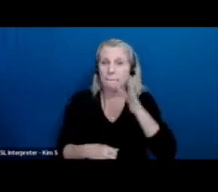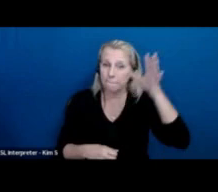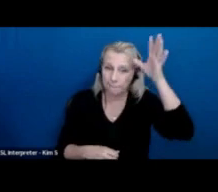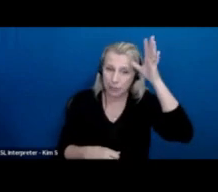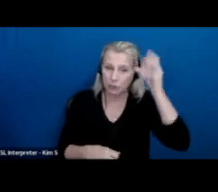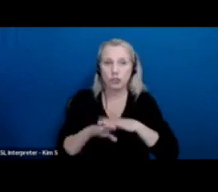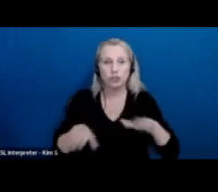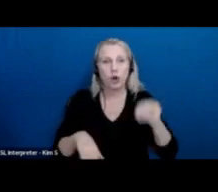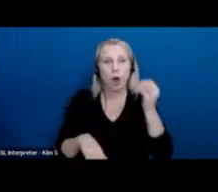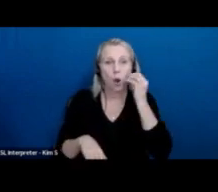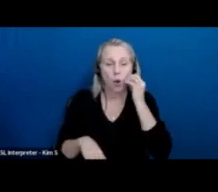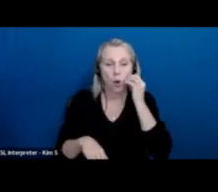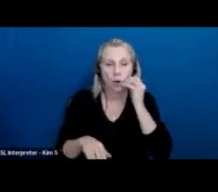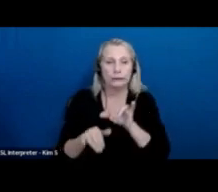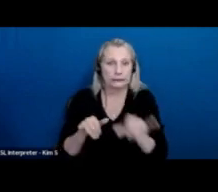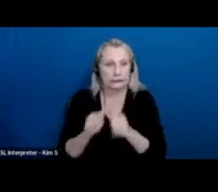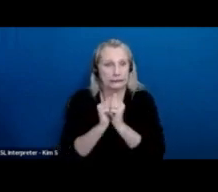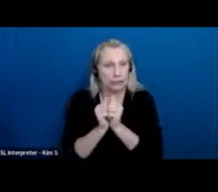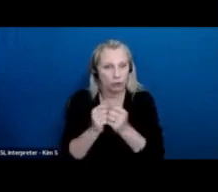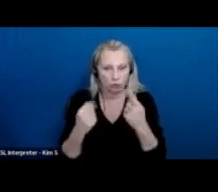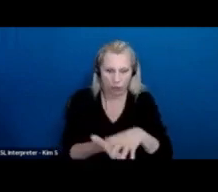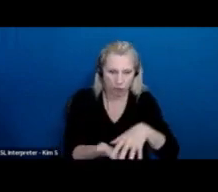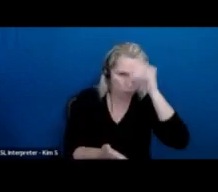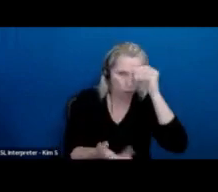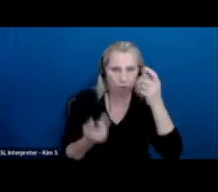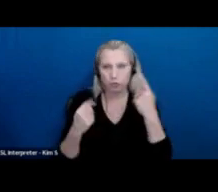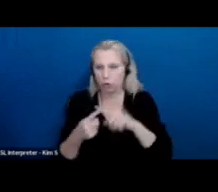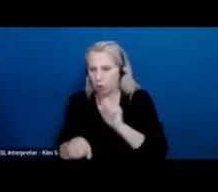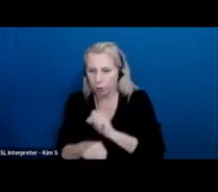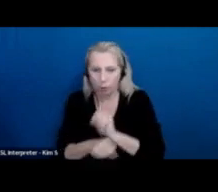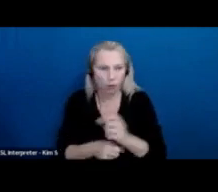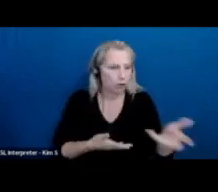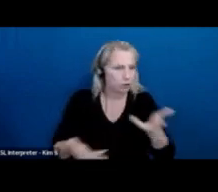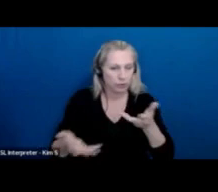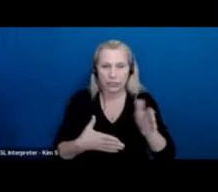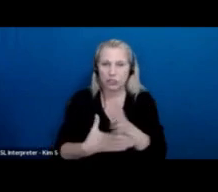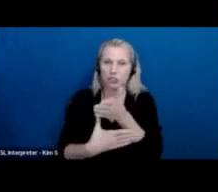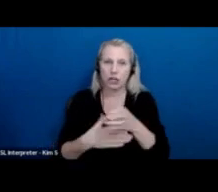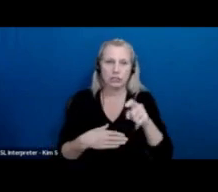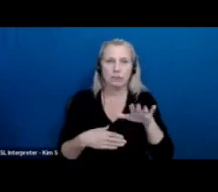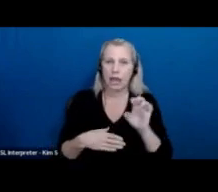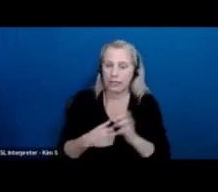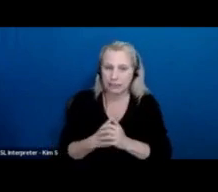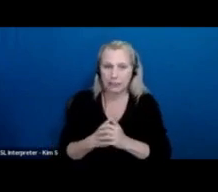were home together, trying to learn, trying to work in a shared space, trying to navigate